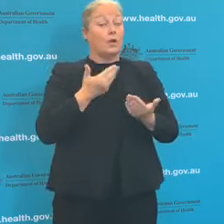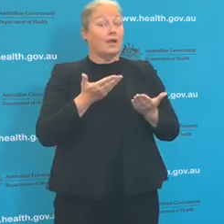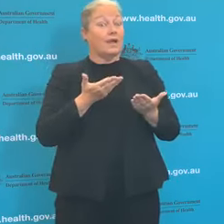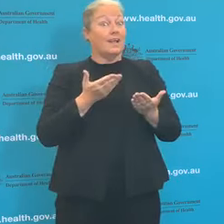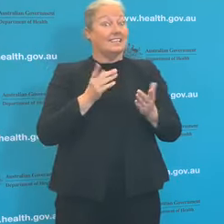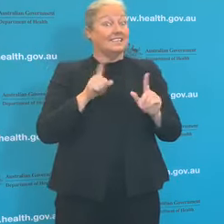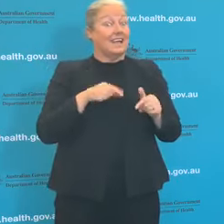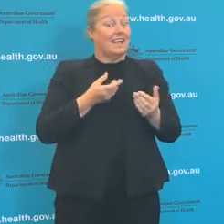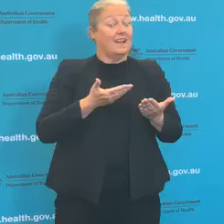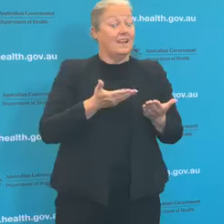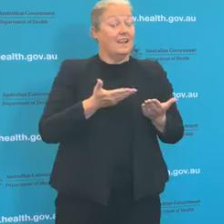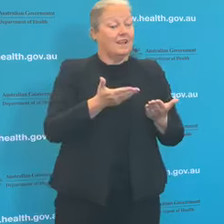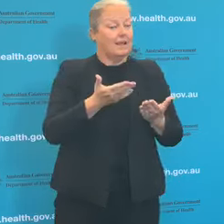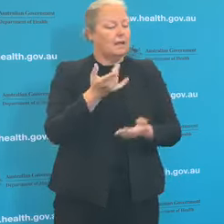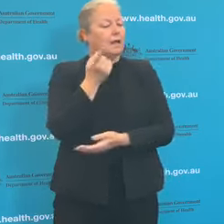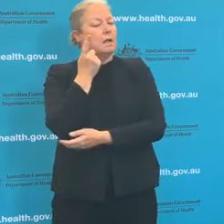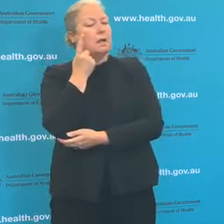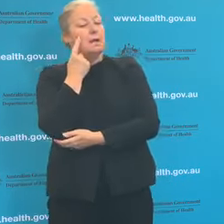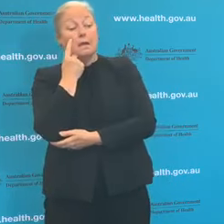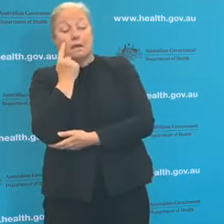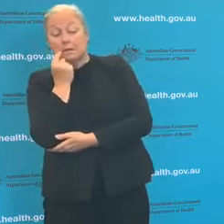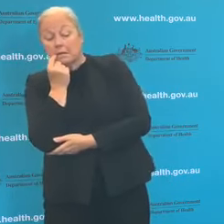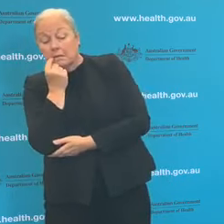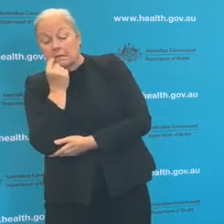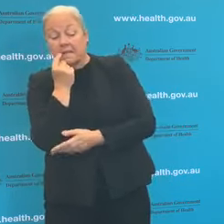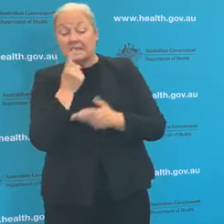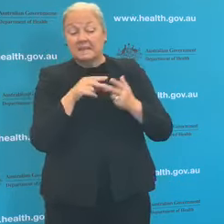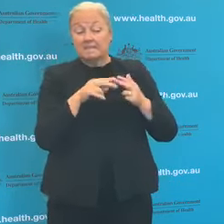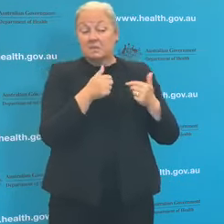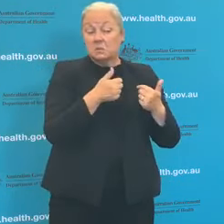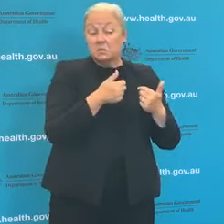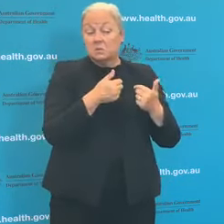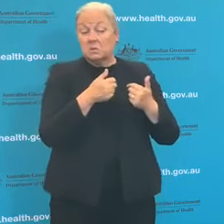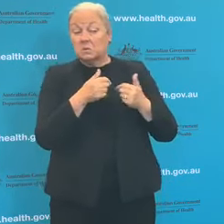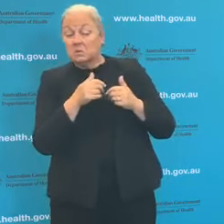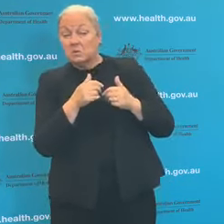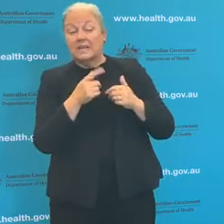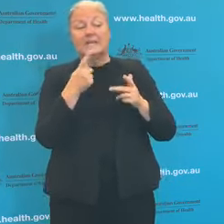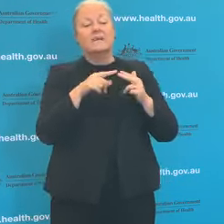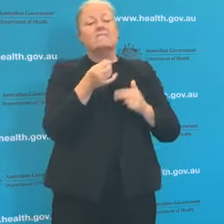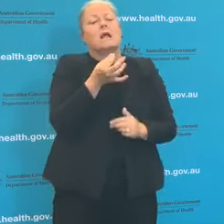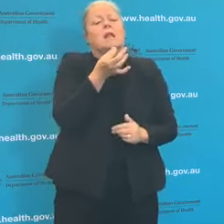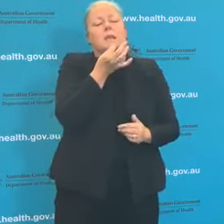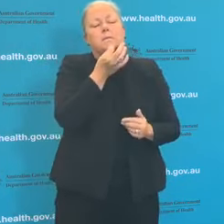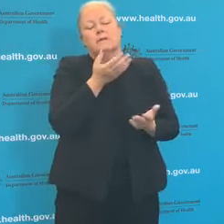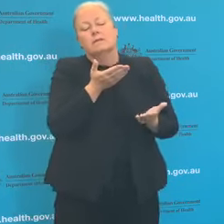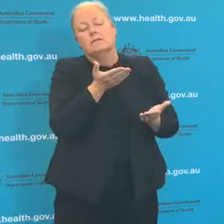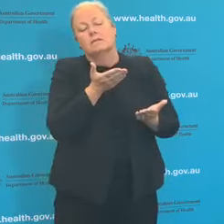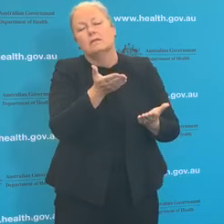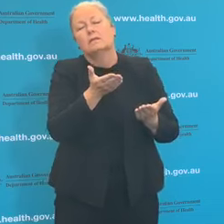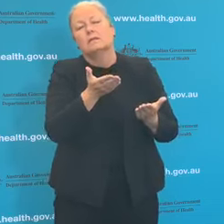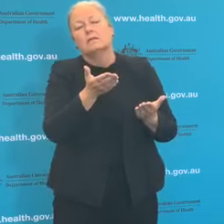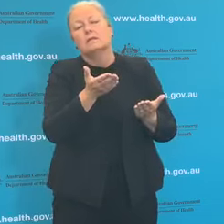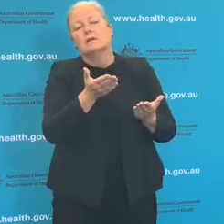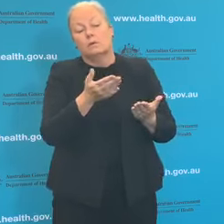have to test that. So by only relaxing a bit, we can test the system without